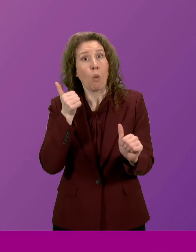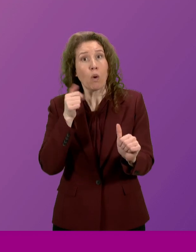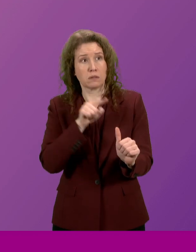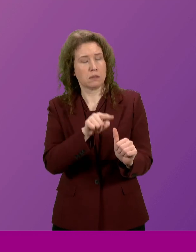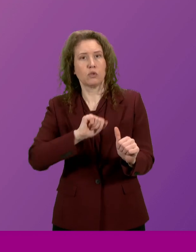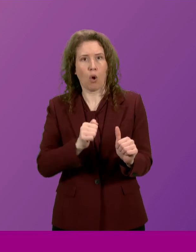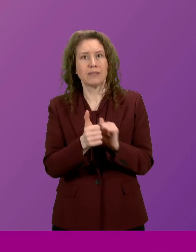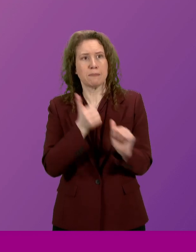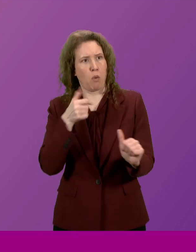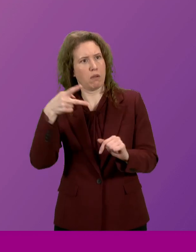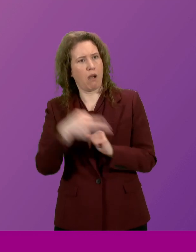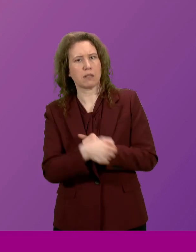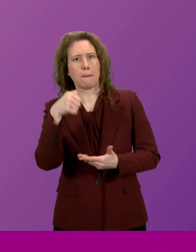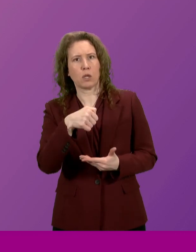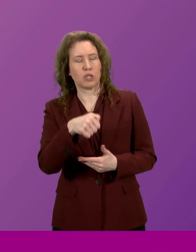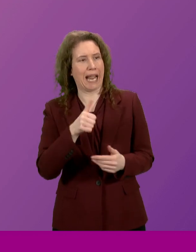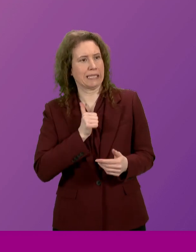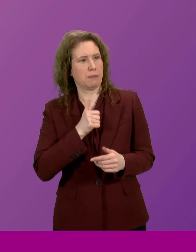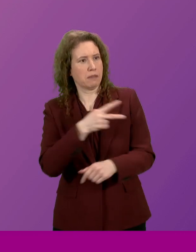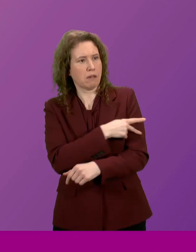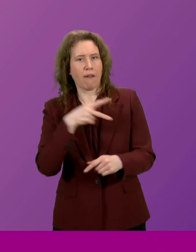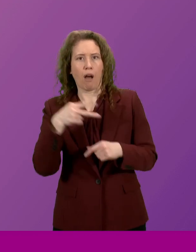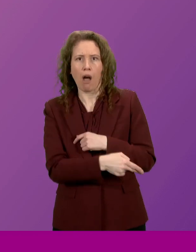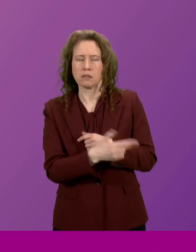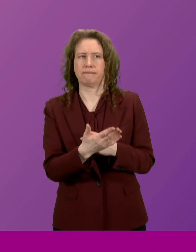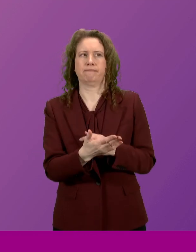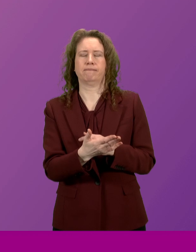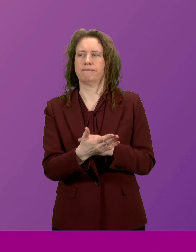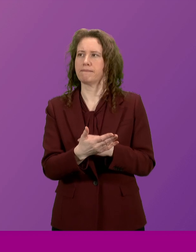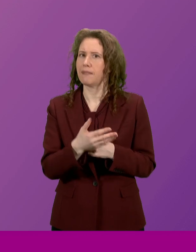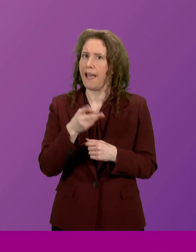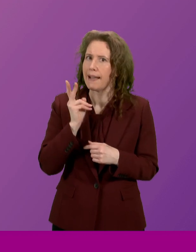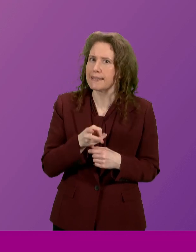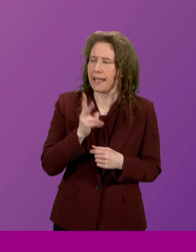cut and is looking to cut staff, and there is a continual erosion of council facilities.